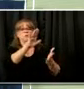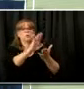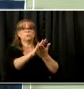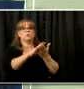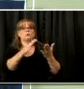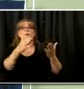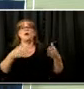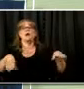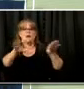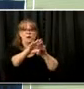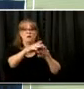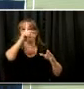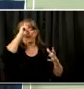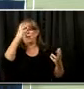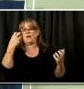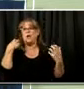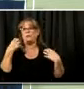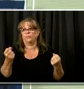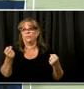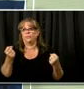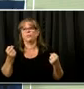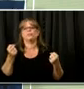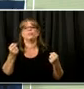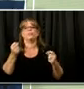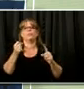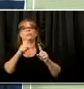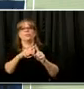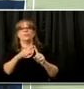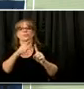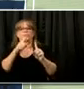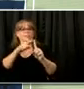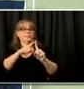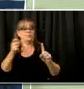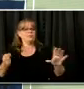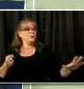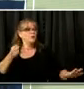Health is that facility. Our investigation shows it took more than two years of complaints for the